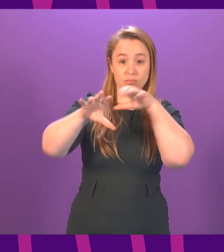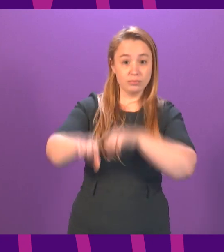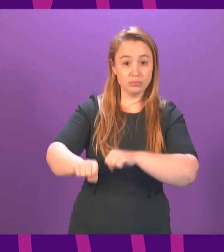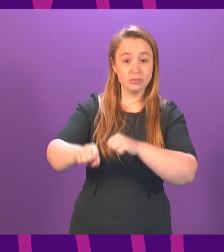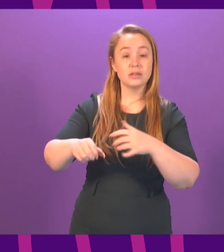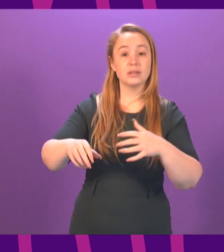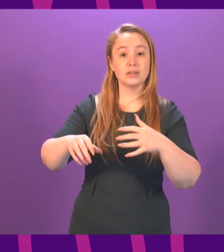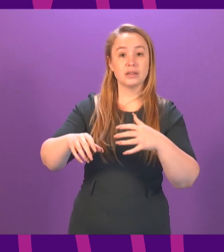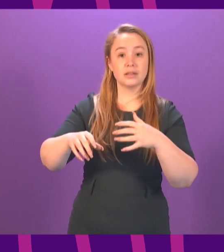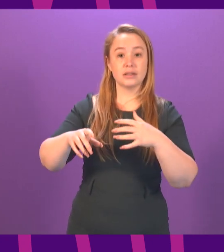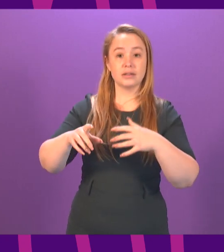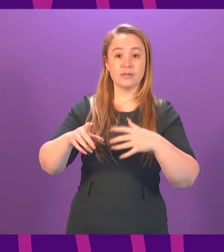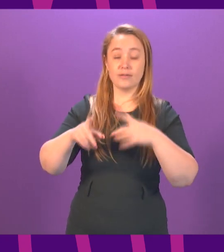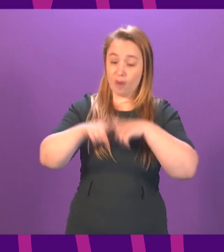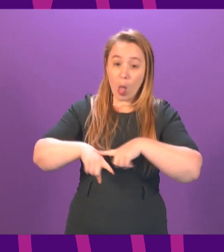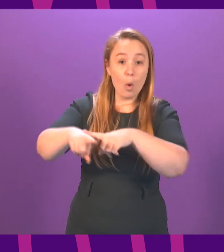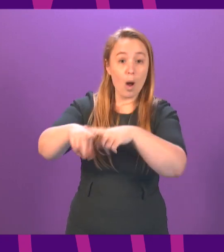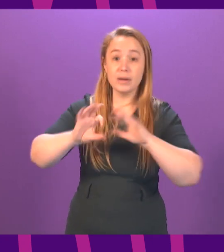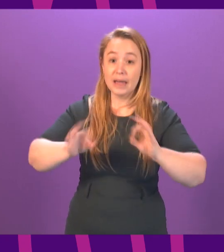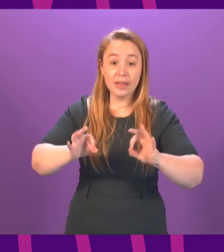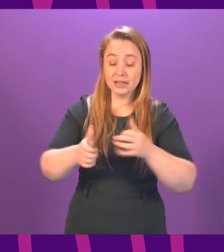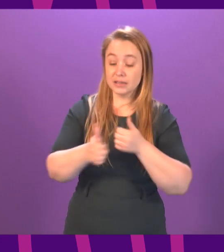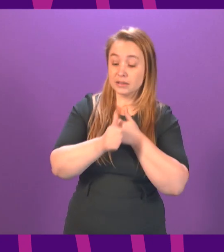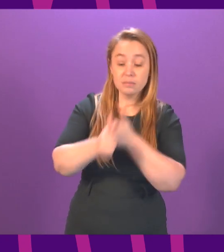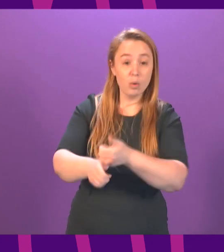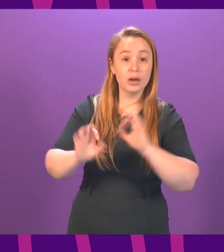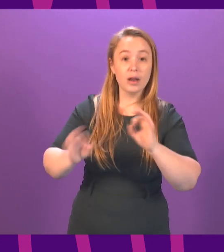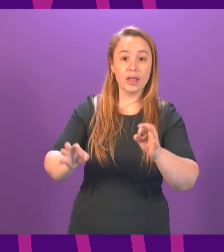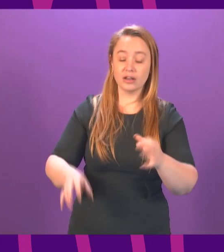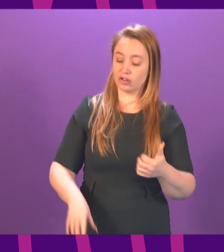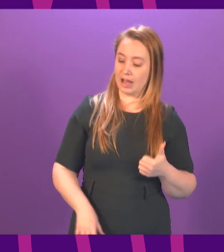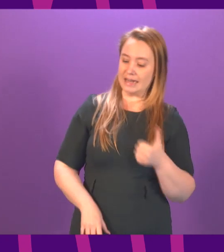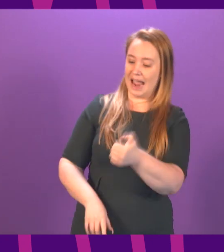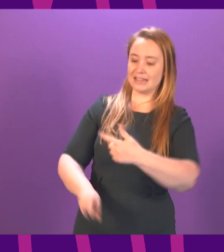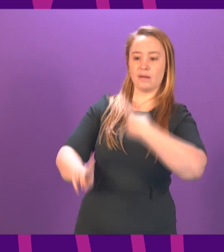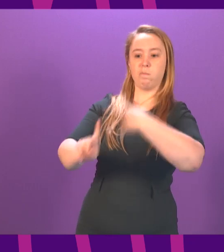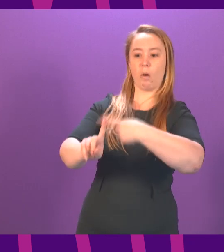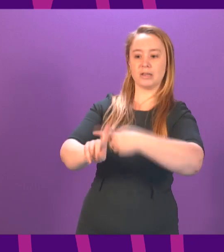there is no follow-up and little support. They get a text—that is it. In some parts of the